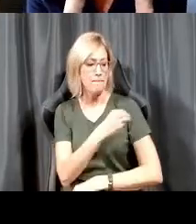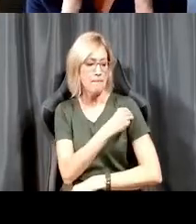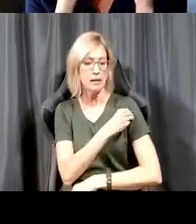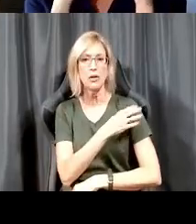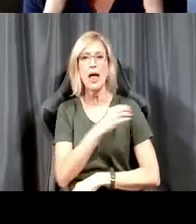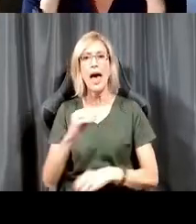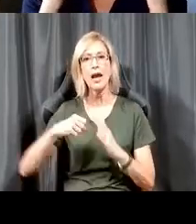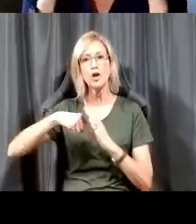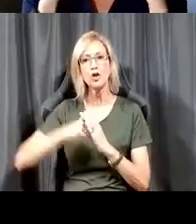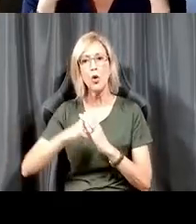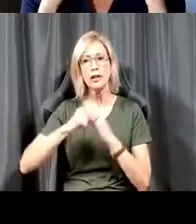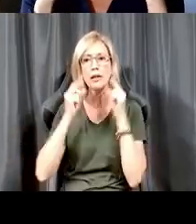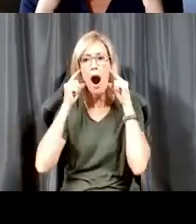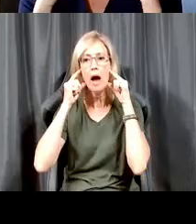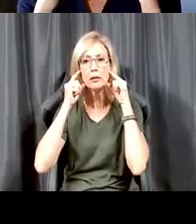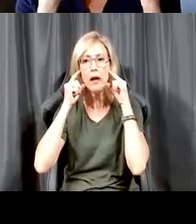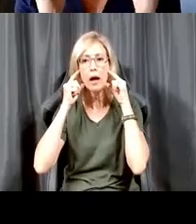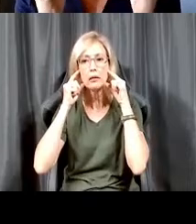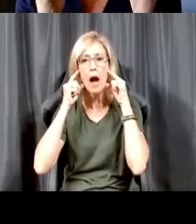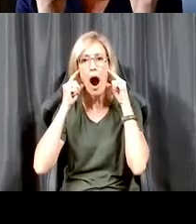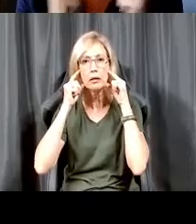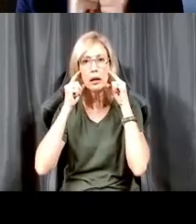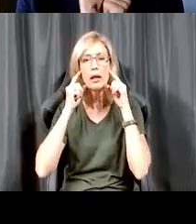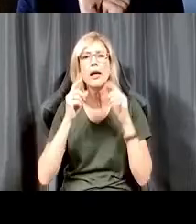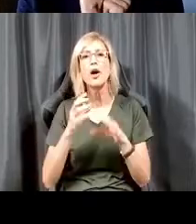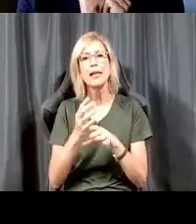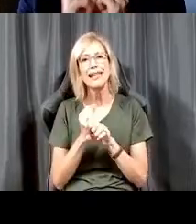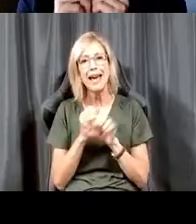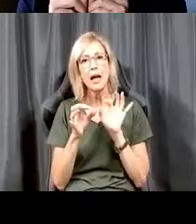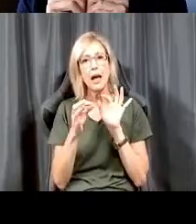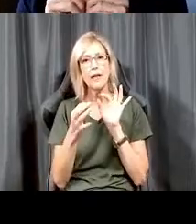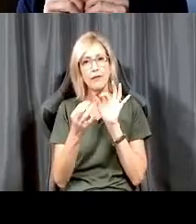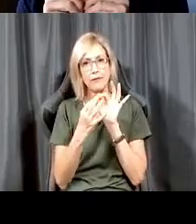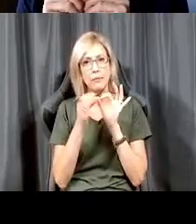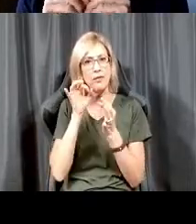That receive that input in addition to the tactile input. So.